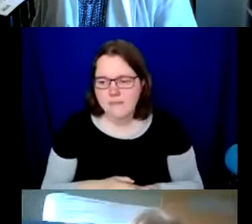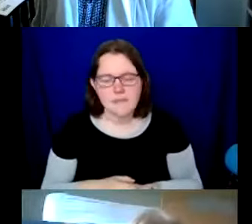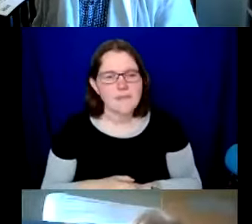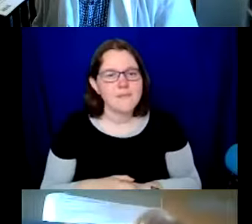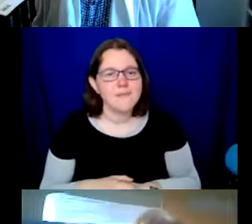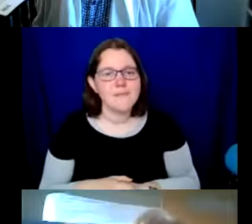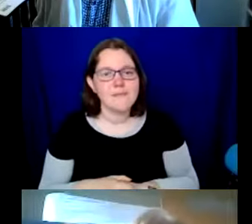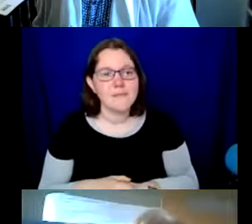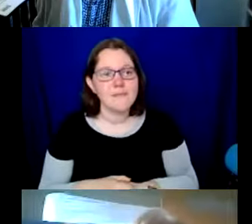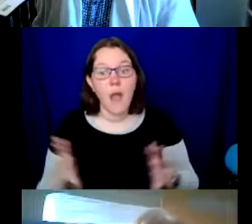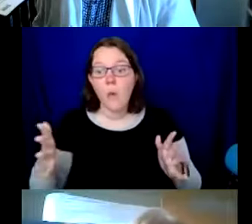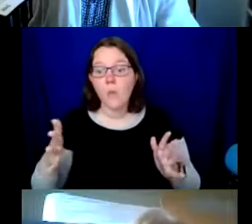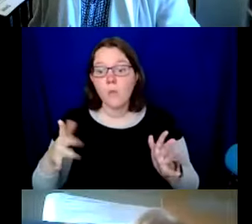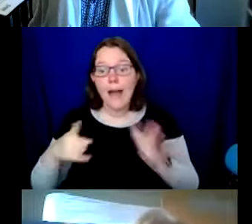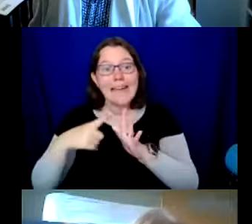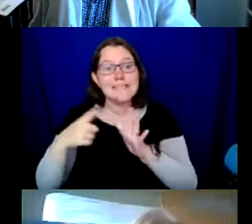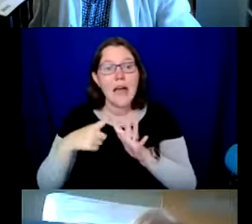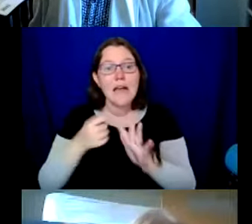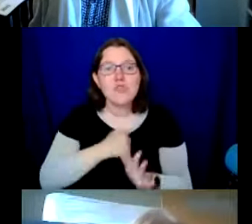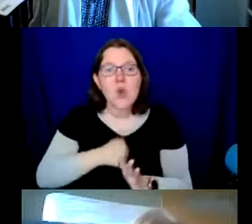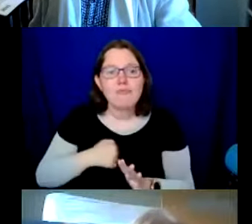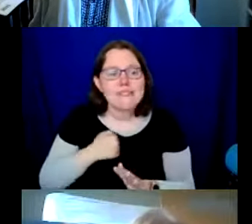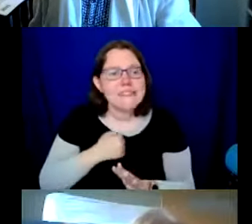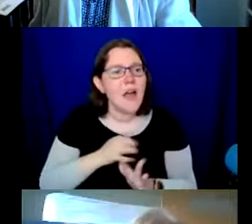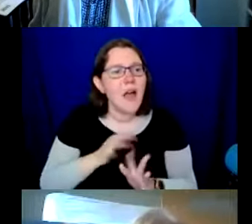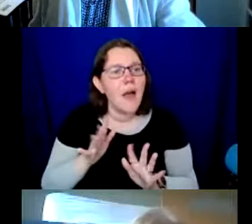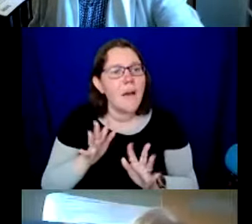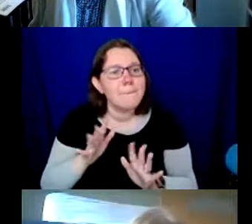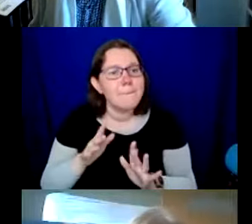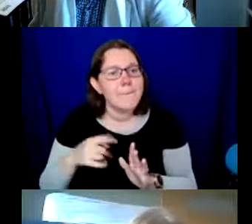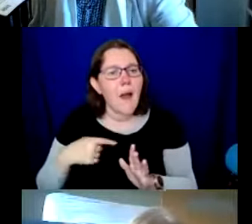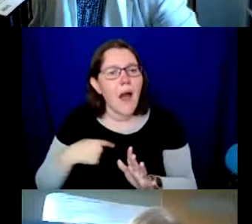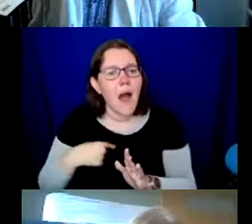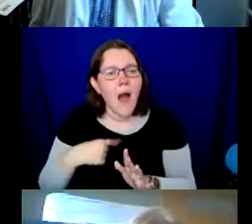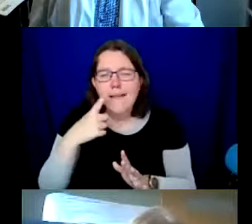oh sorry esther uh um could i just do one thing because